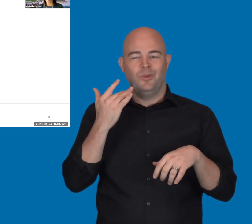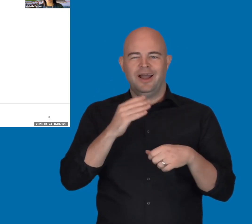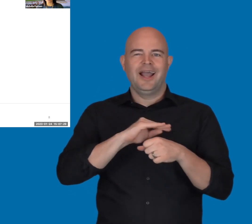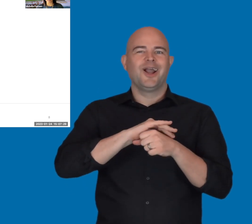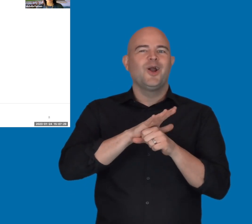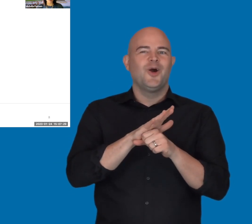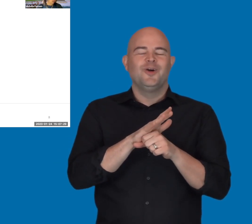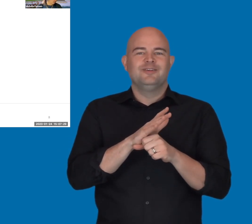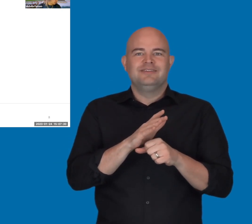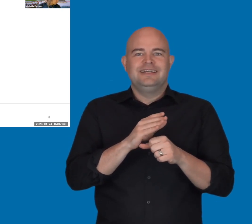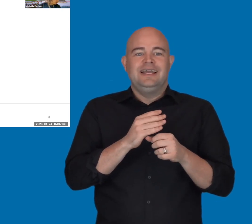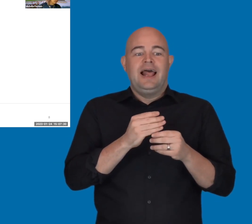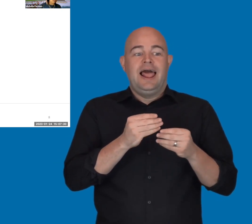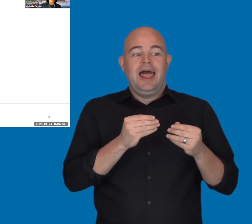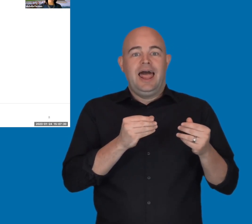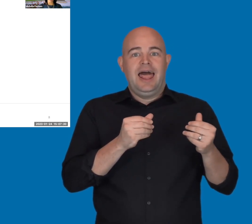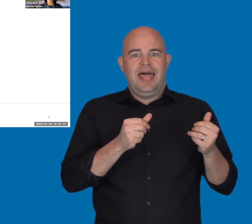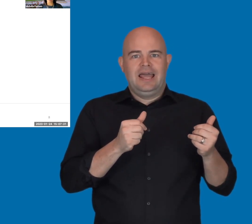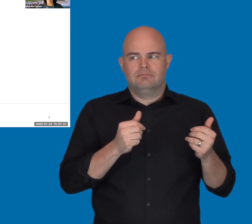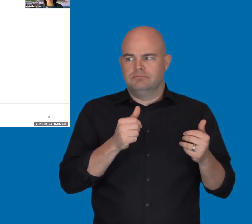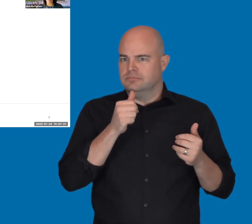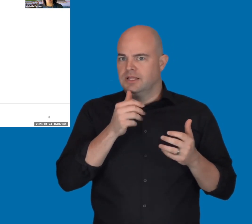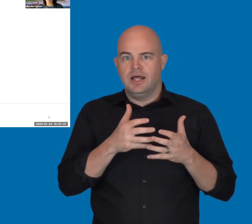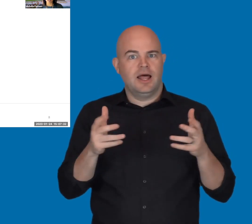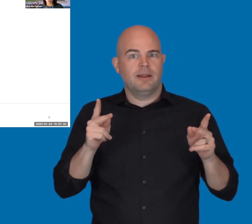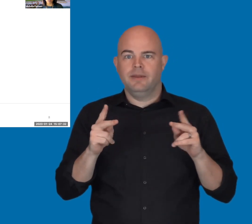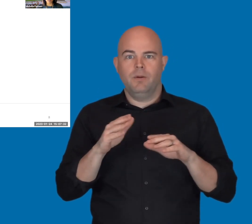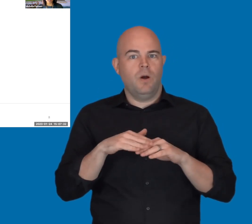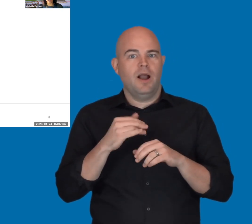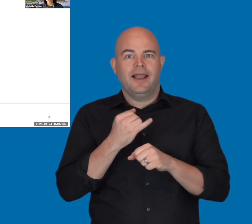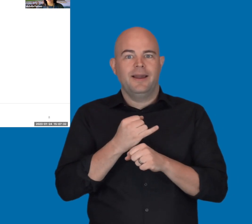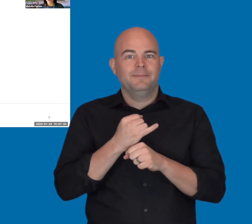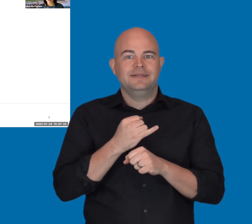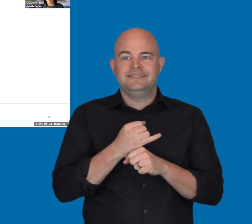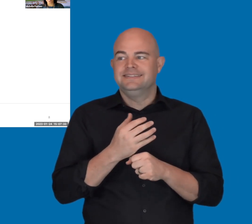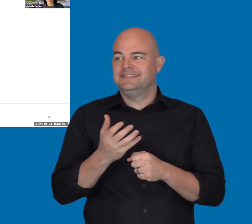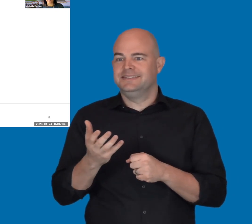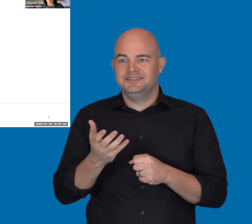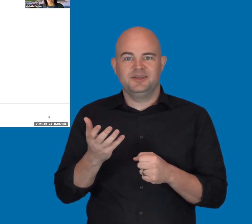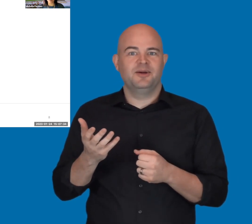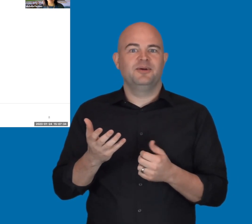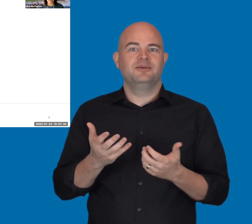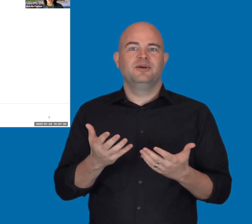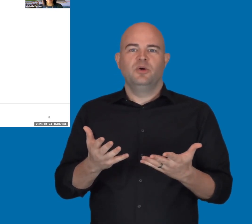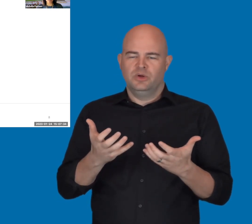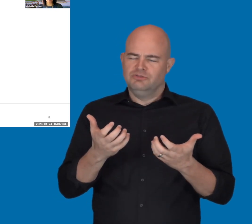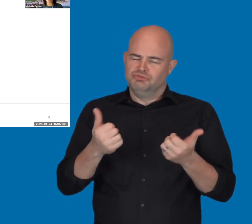So, we had, I think, at the end we had plenty of interest. But in the beginning, you know, you don't know who is going